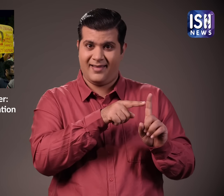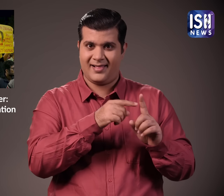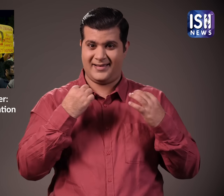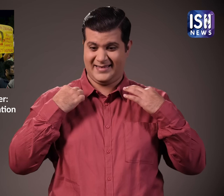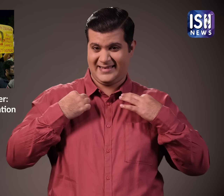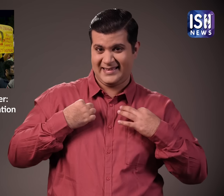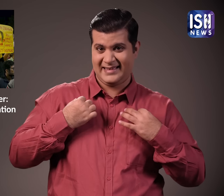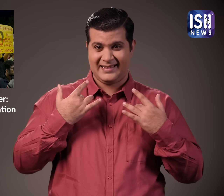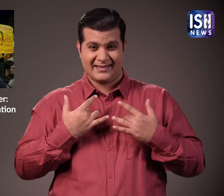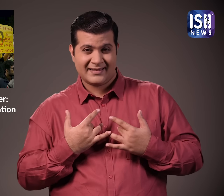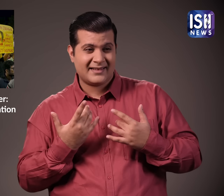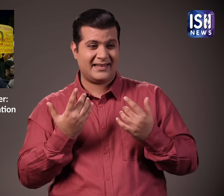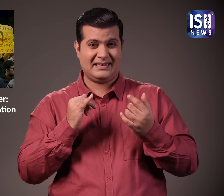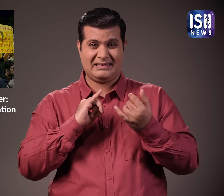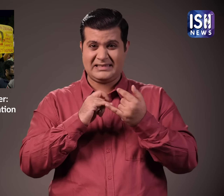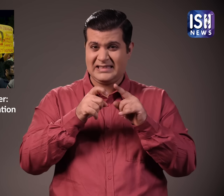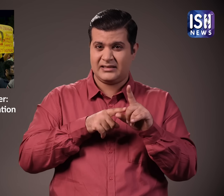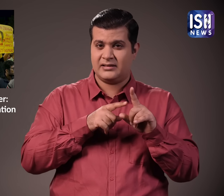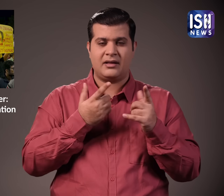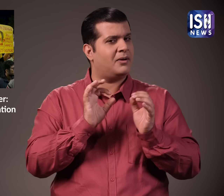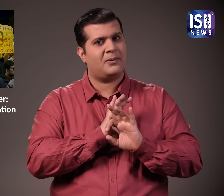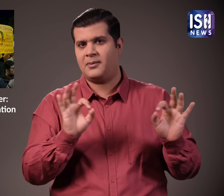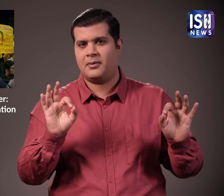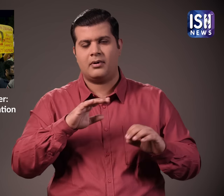Was this girl wearing revealing clothes? No.